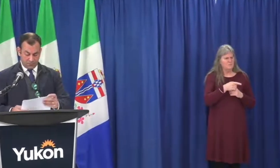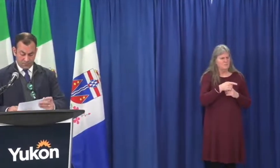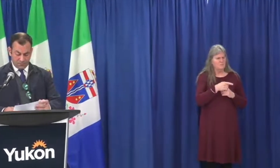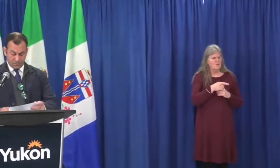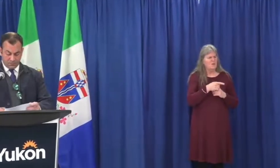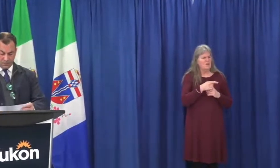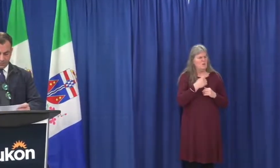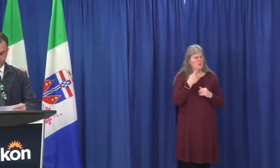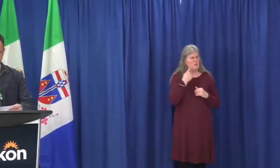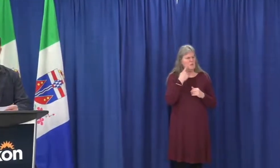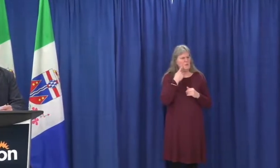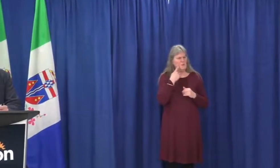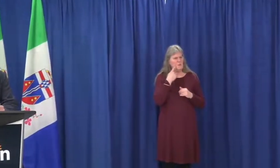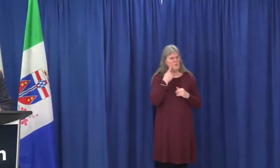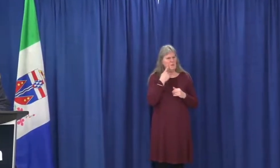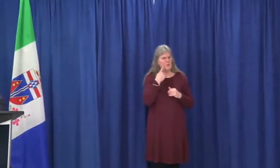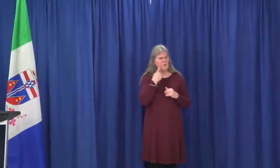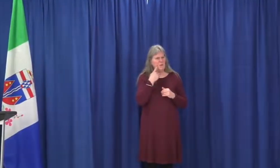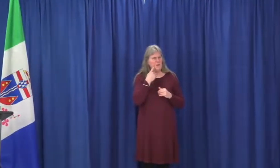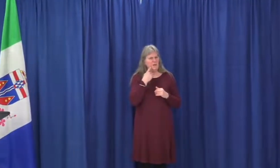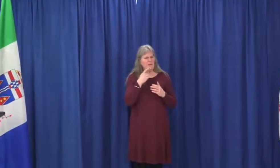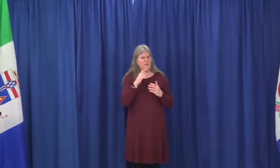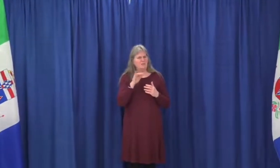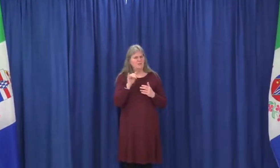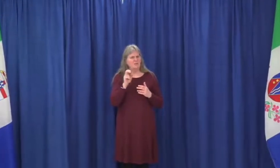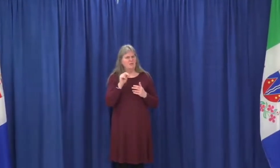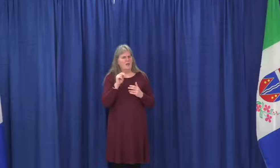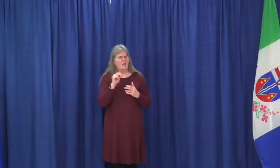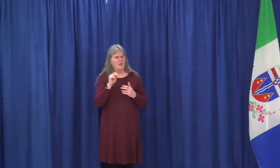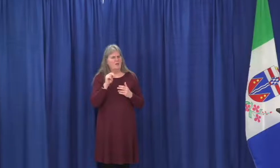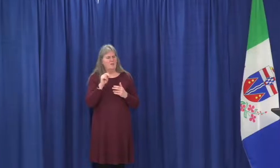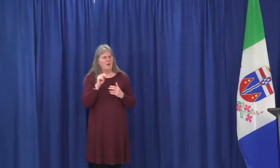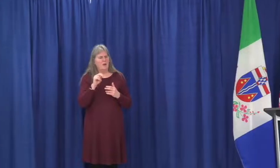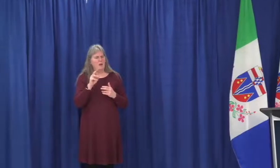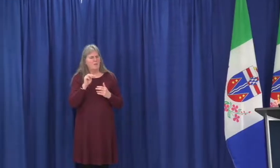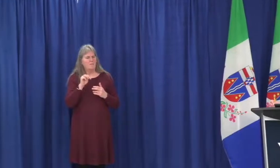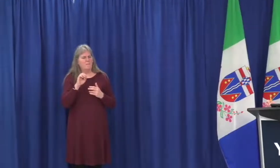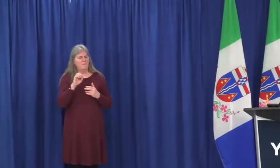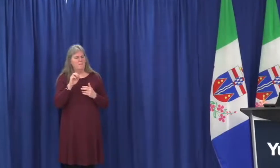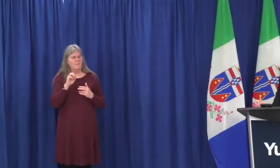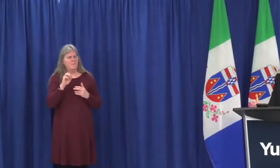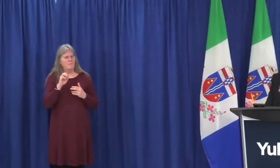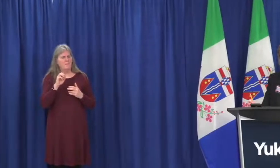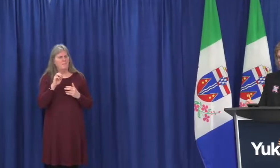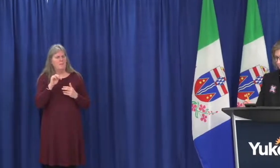published in late January, it says that Yukon has seen